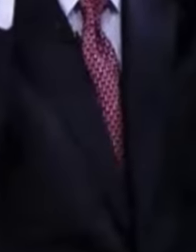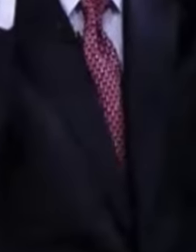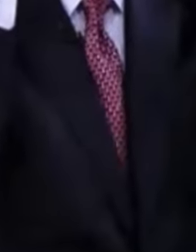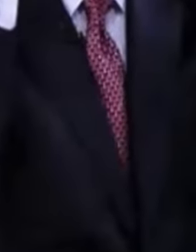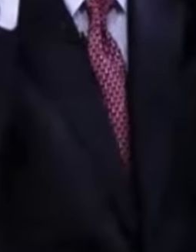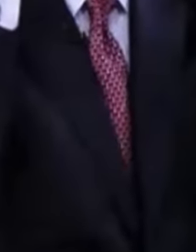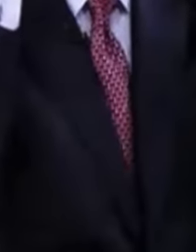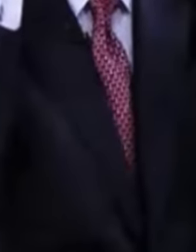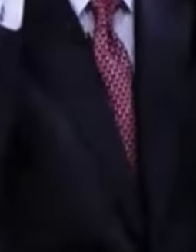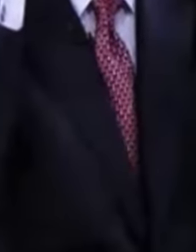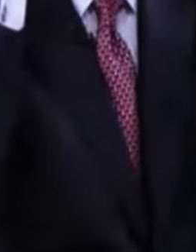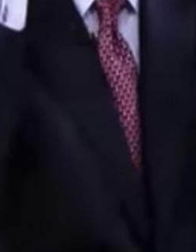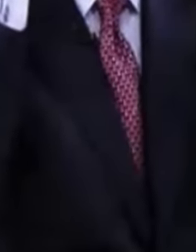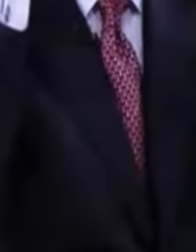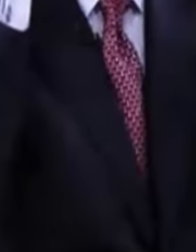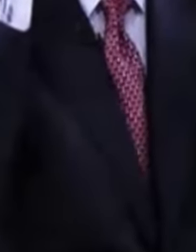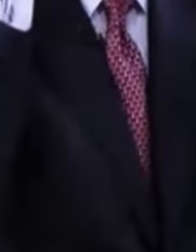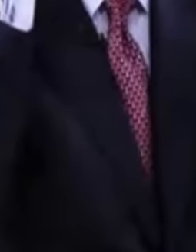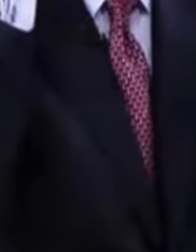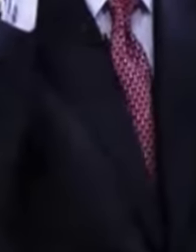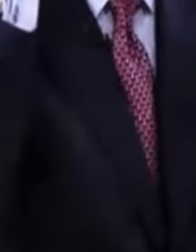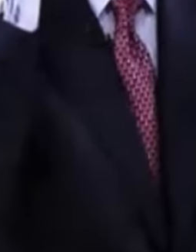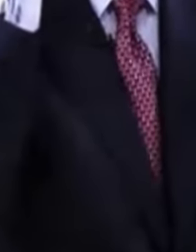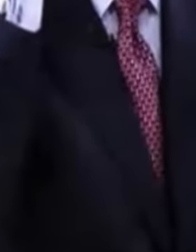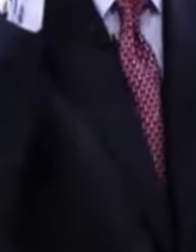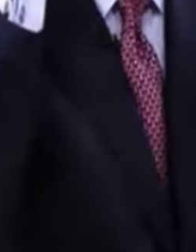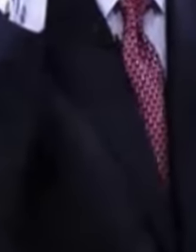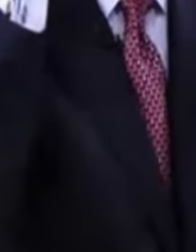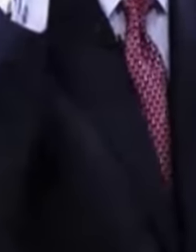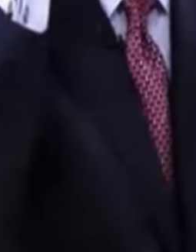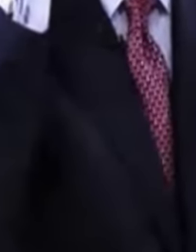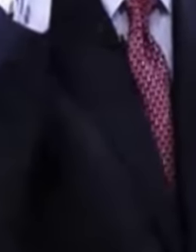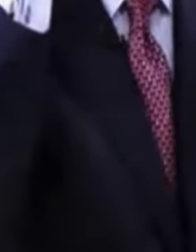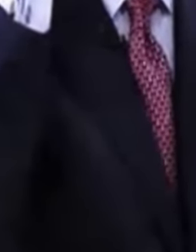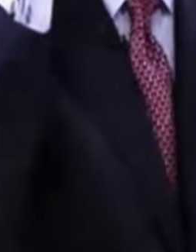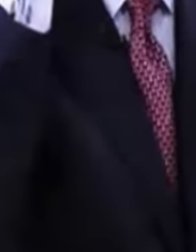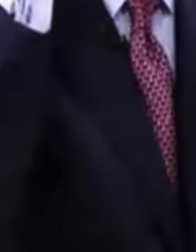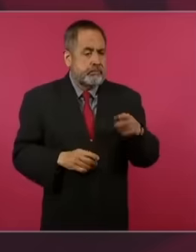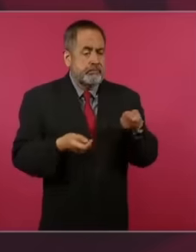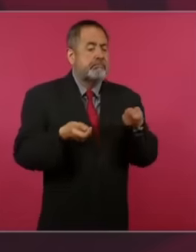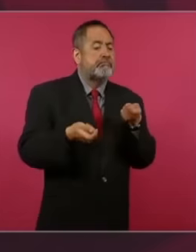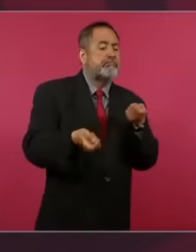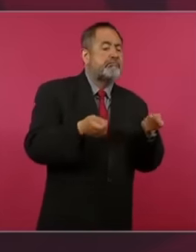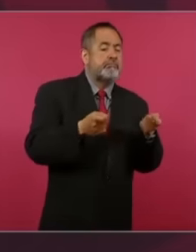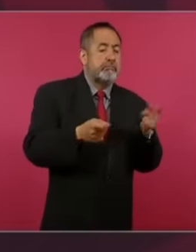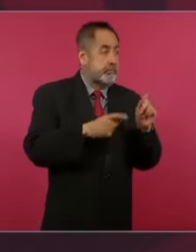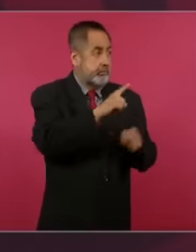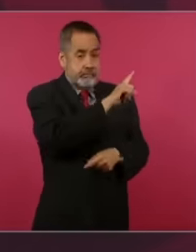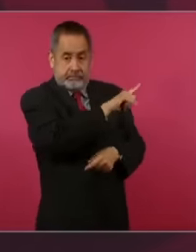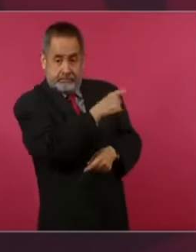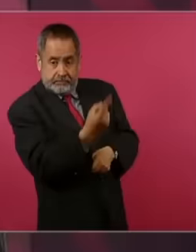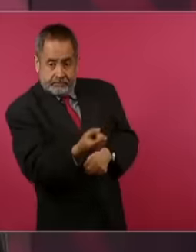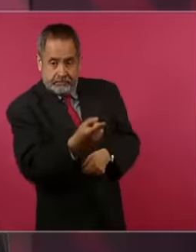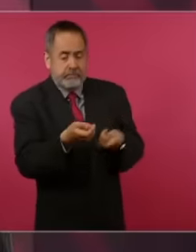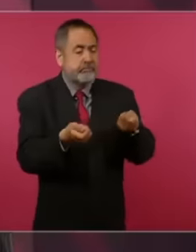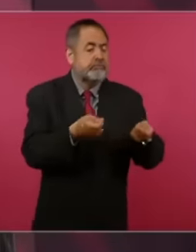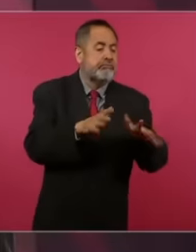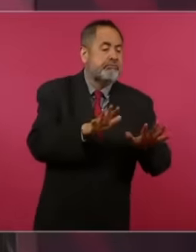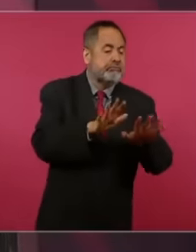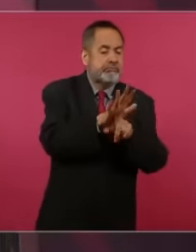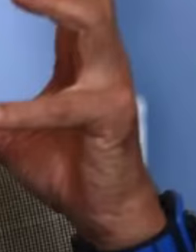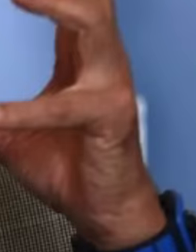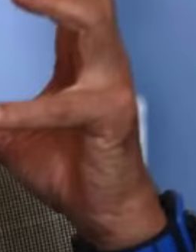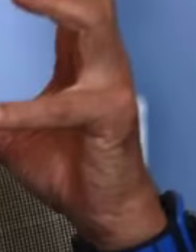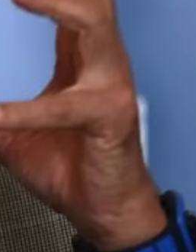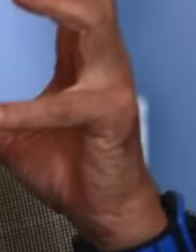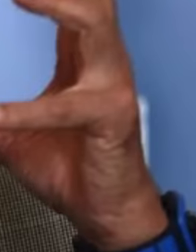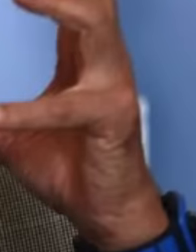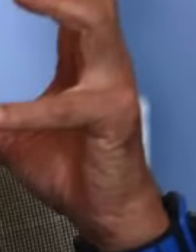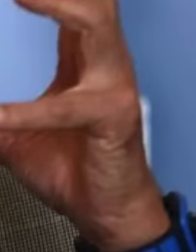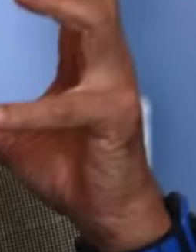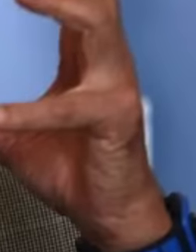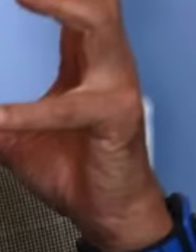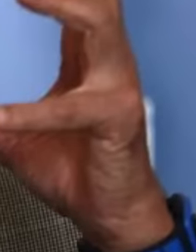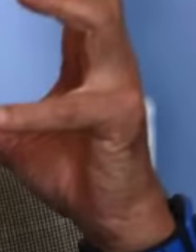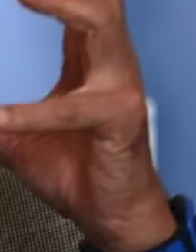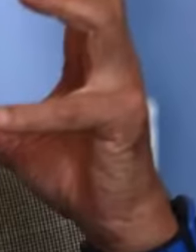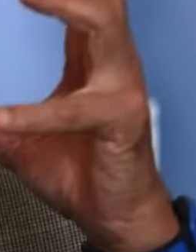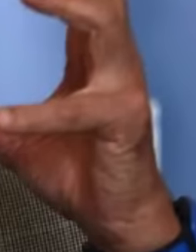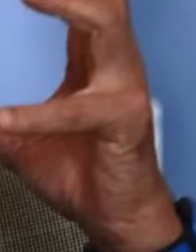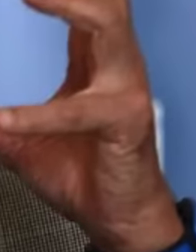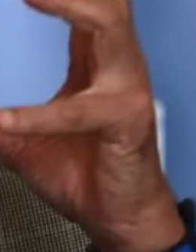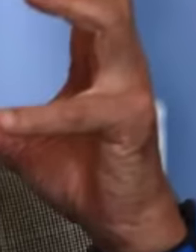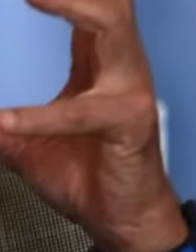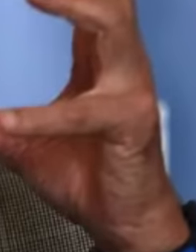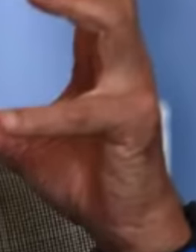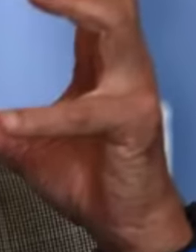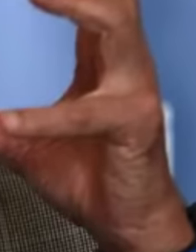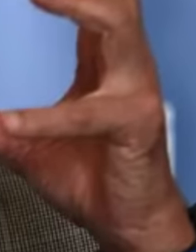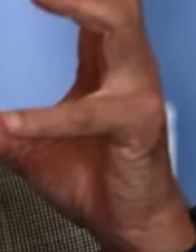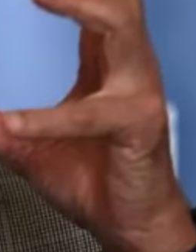who have been very manipulated, I would like to sincerely call you to